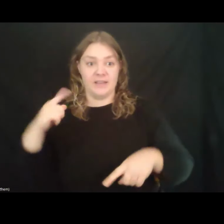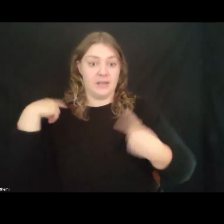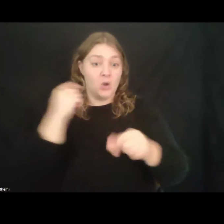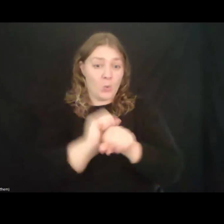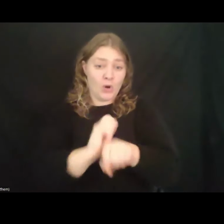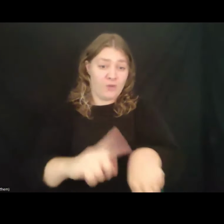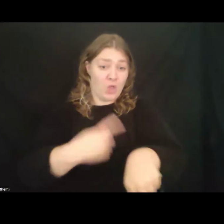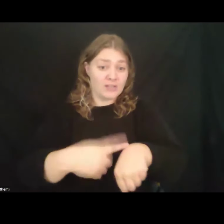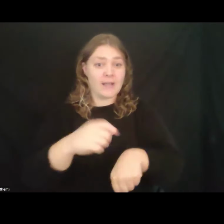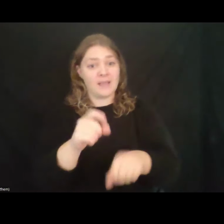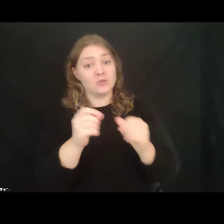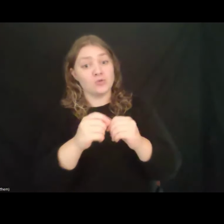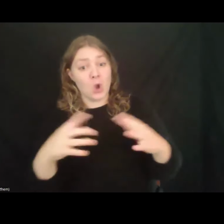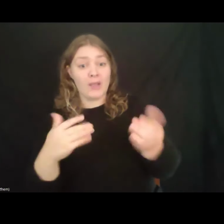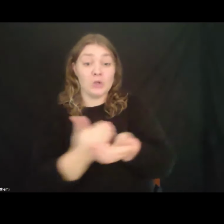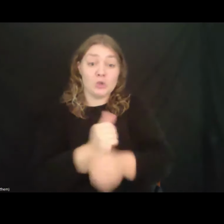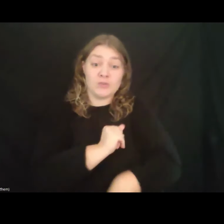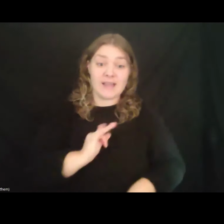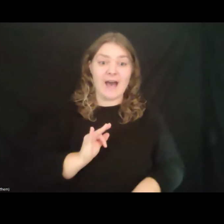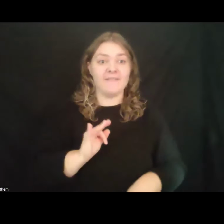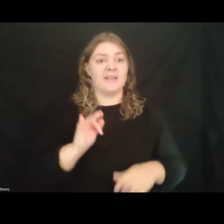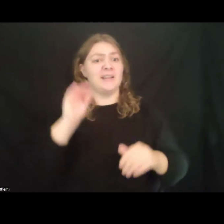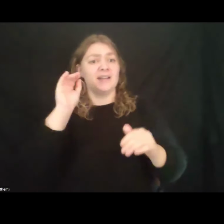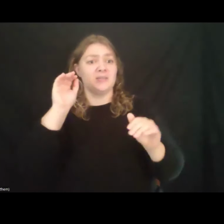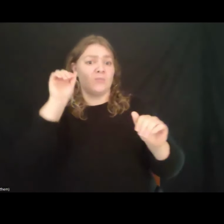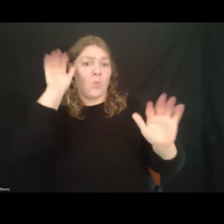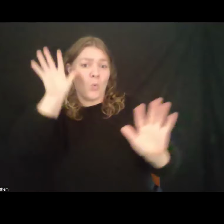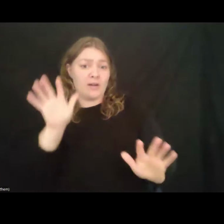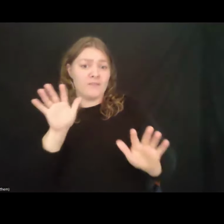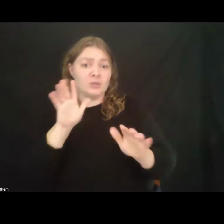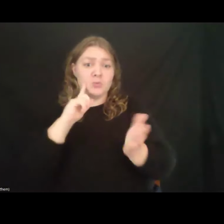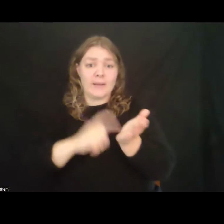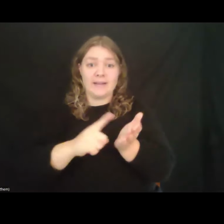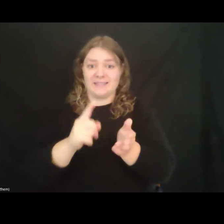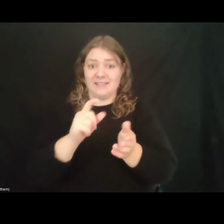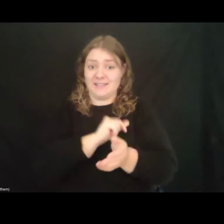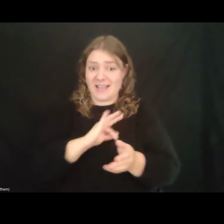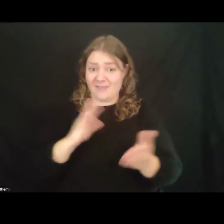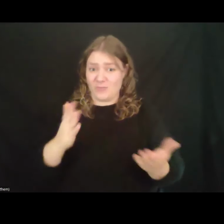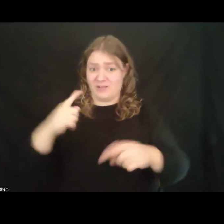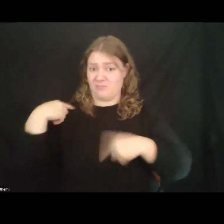new staff it's also wonderful to recognize how long staff have been with us all right